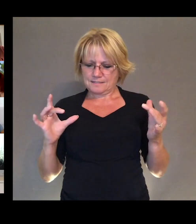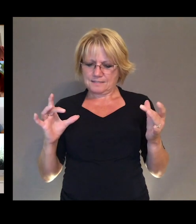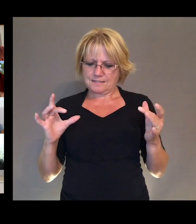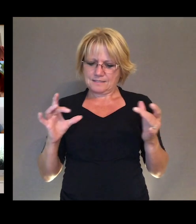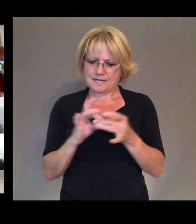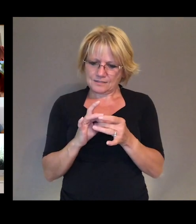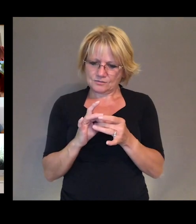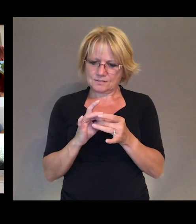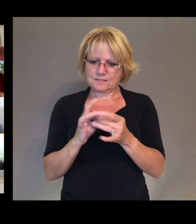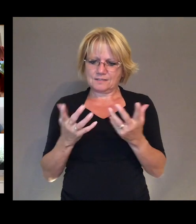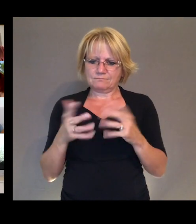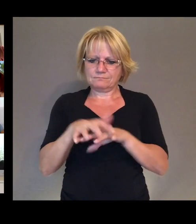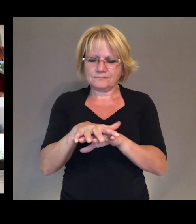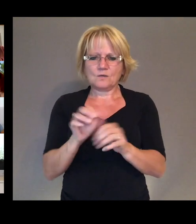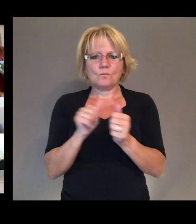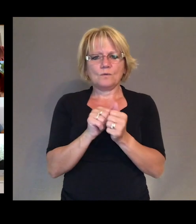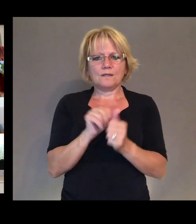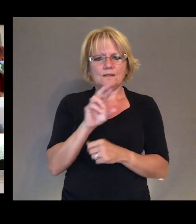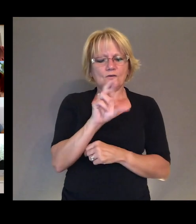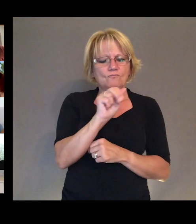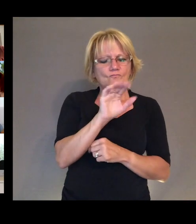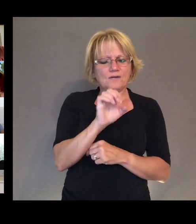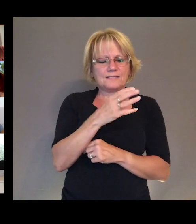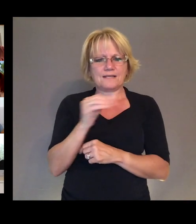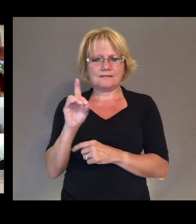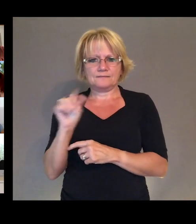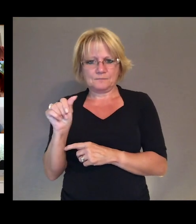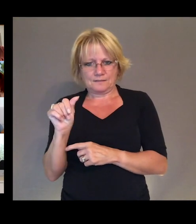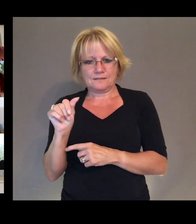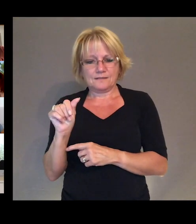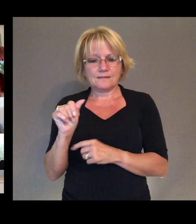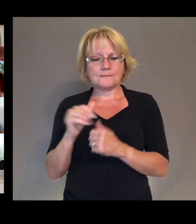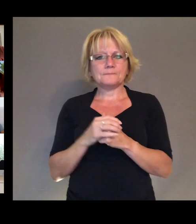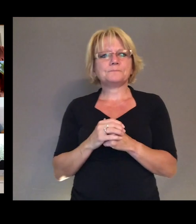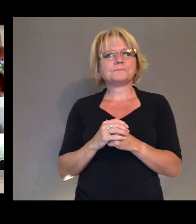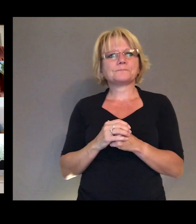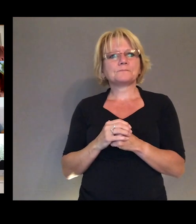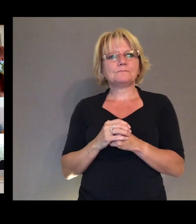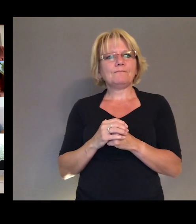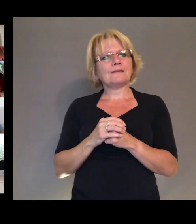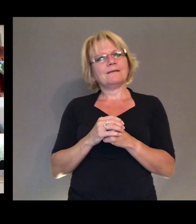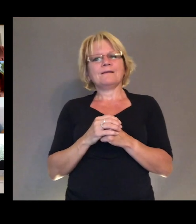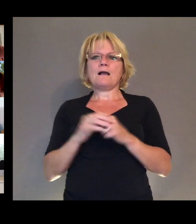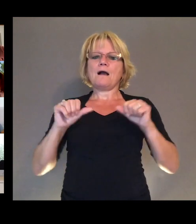between race and disability. The idea of ability itself is racialized